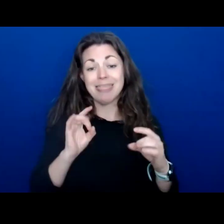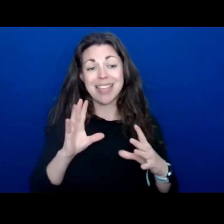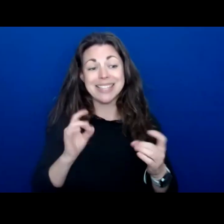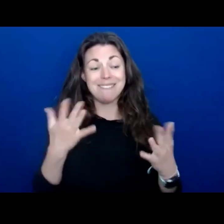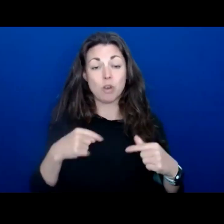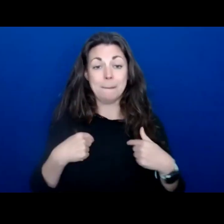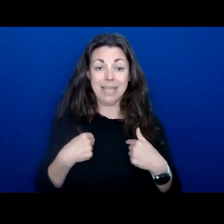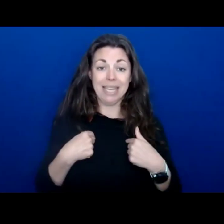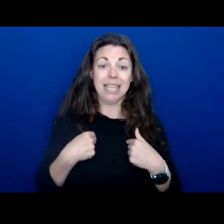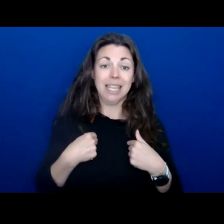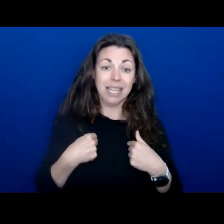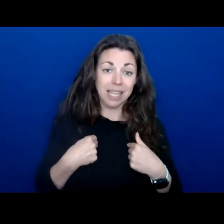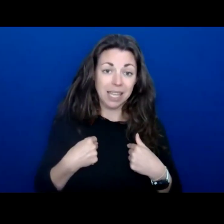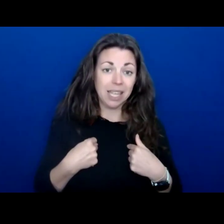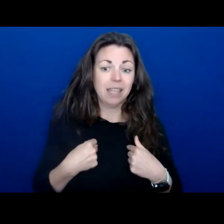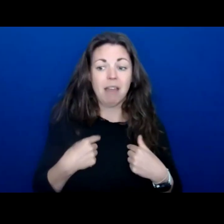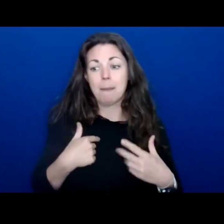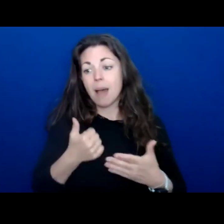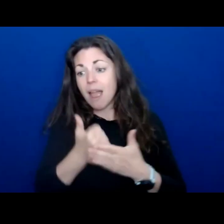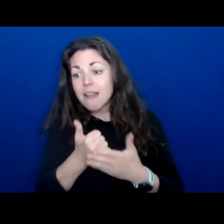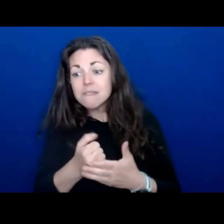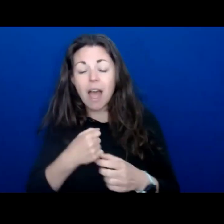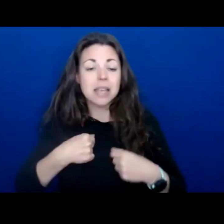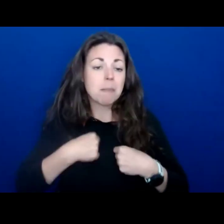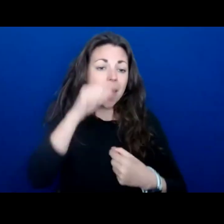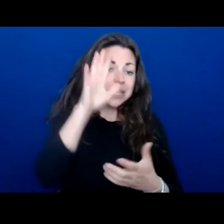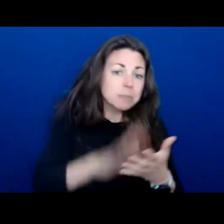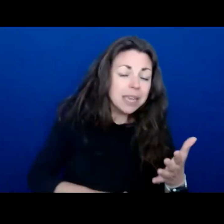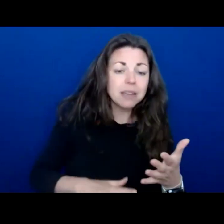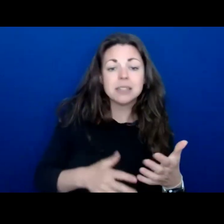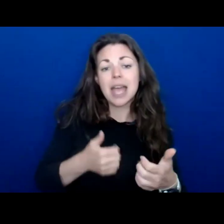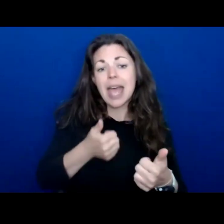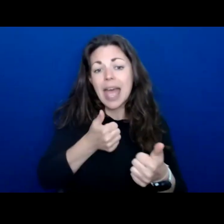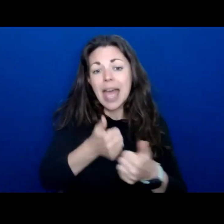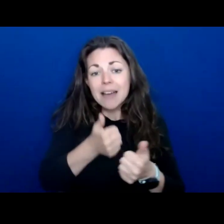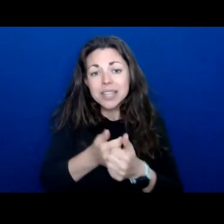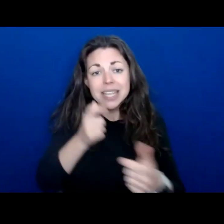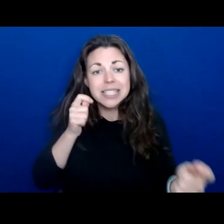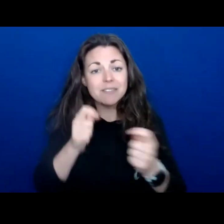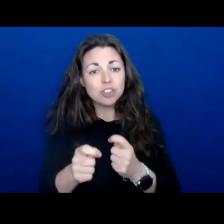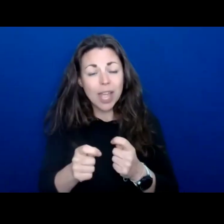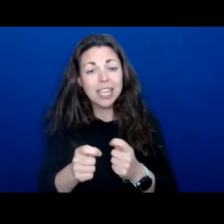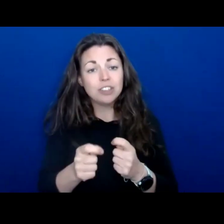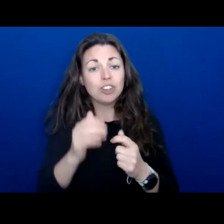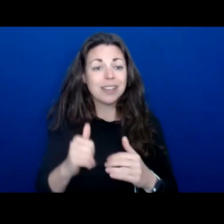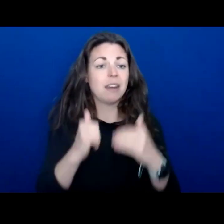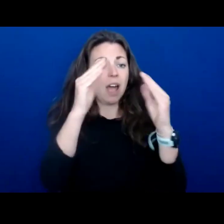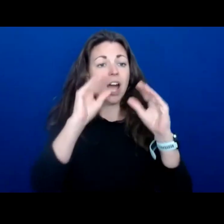of my advice and experiences in advocating for change in the higher education sector. I'll ask Amelia to share my